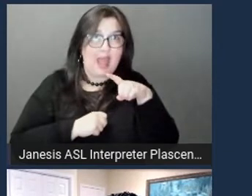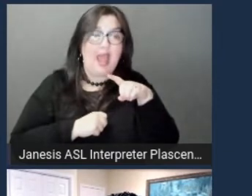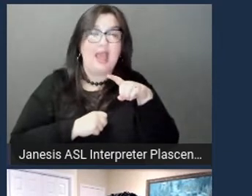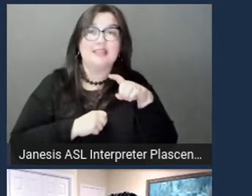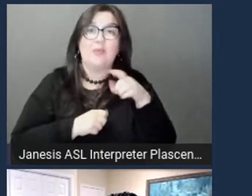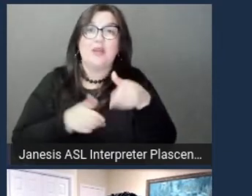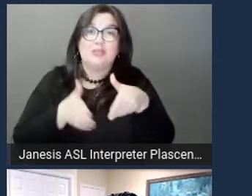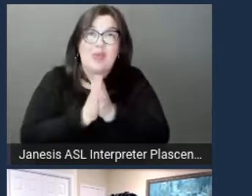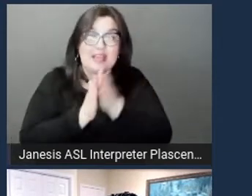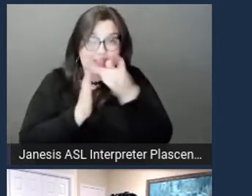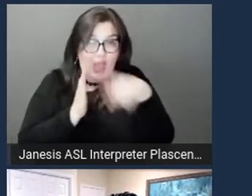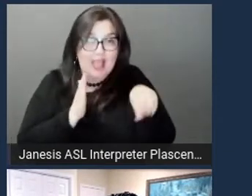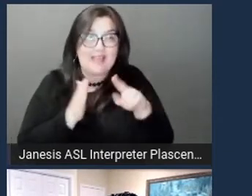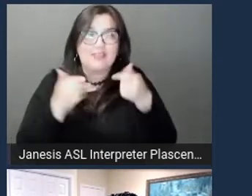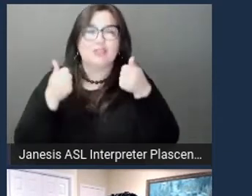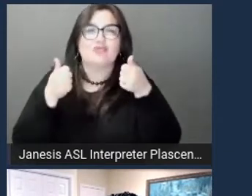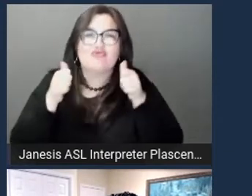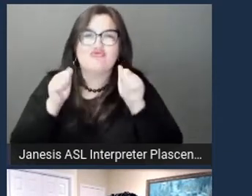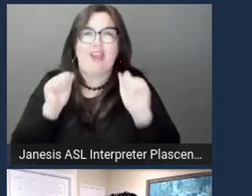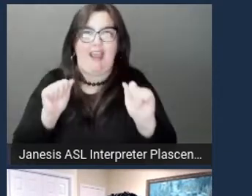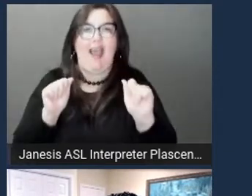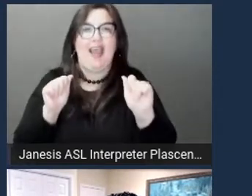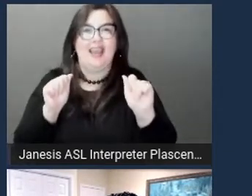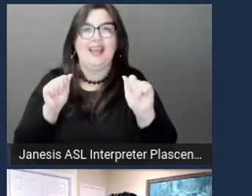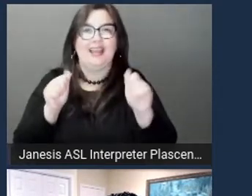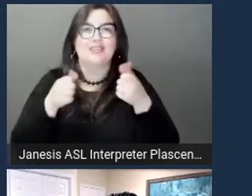and try out Strategy Recommendations, today. Thank you very much.